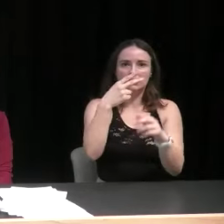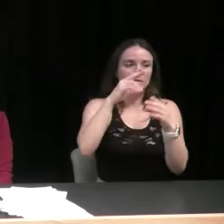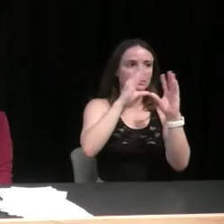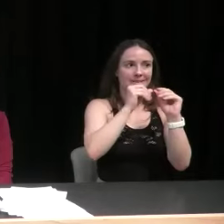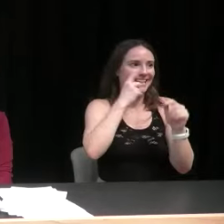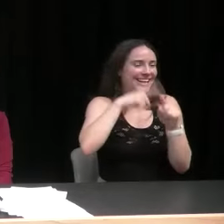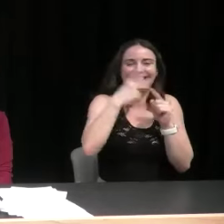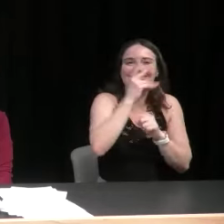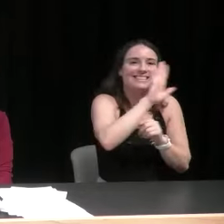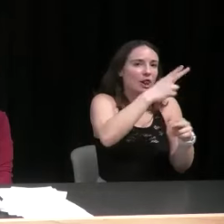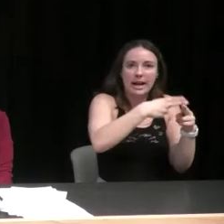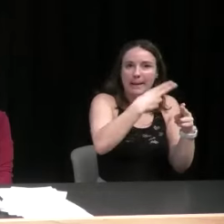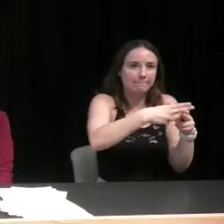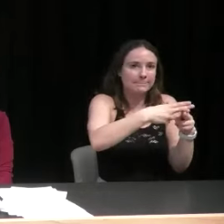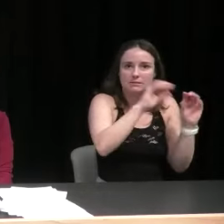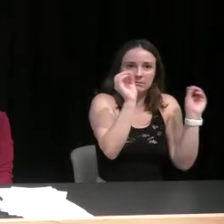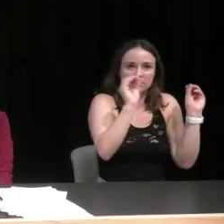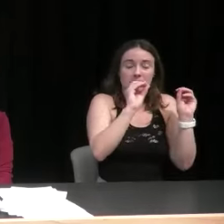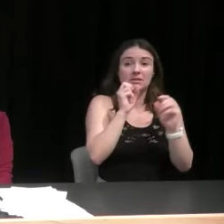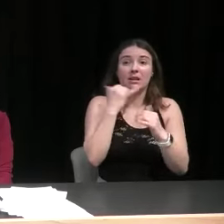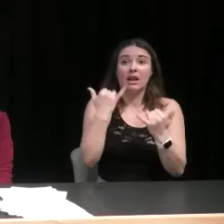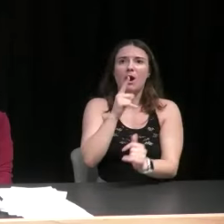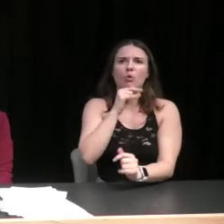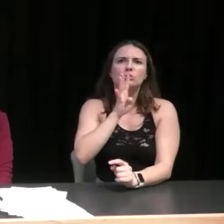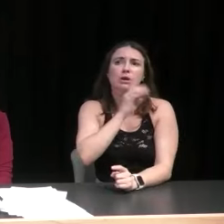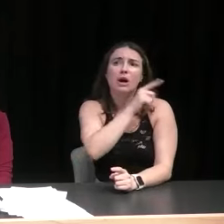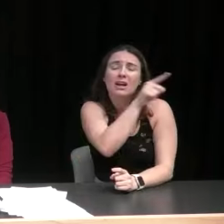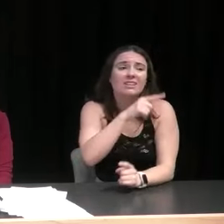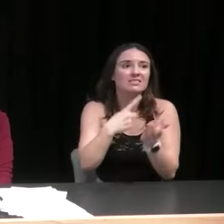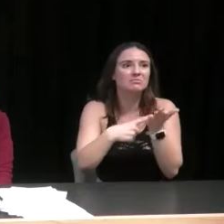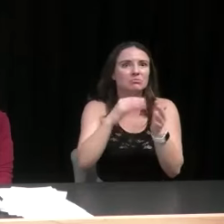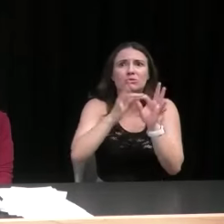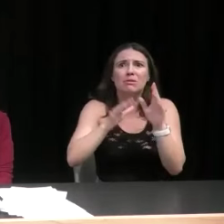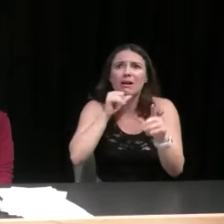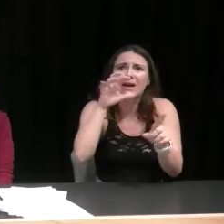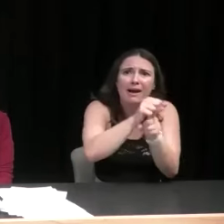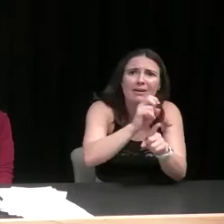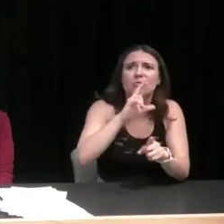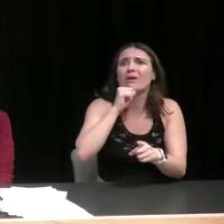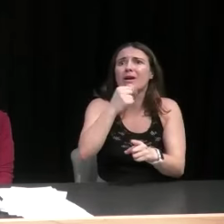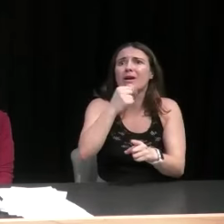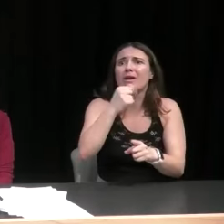pin The Interpreter so that they're bigger and I can see more clearly um but then I don't see who